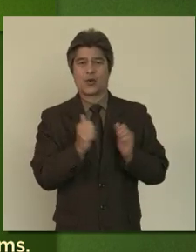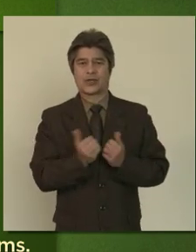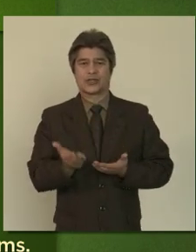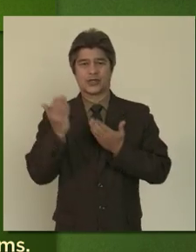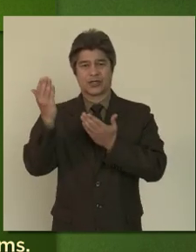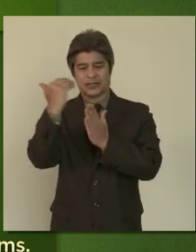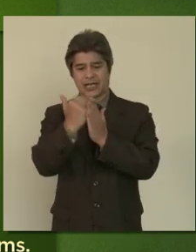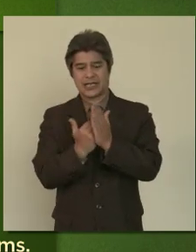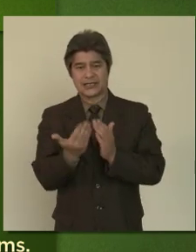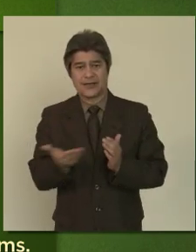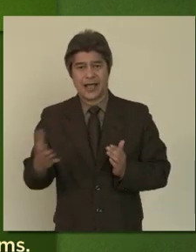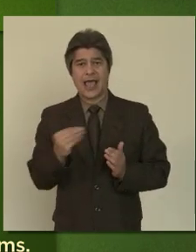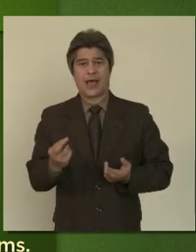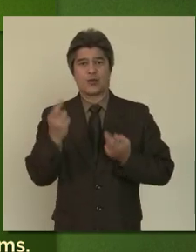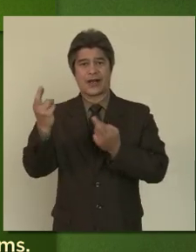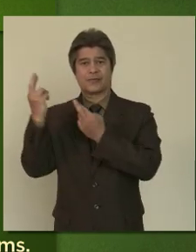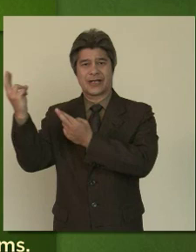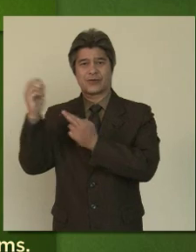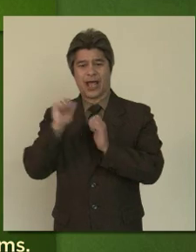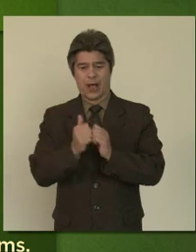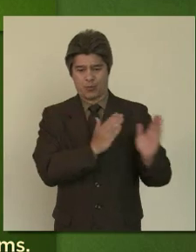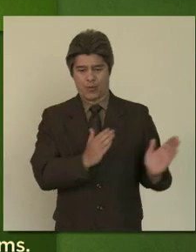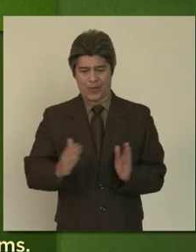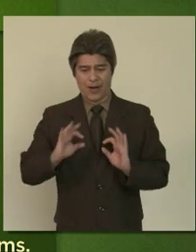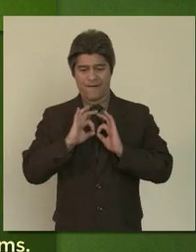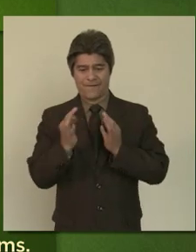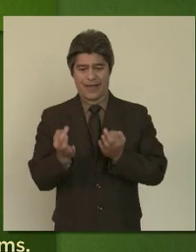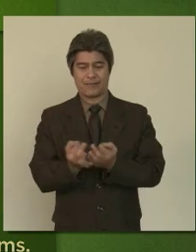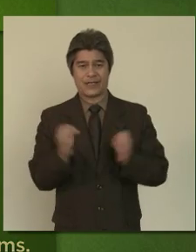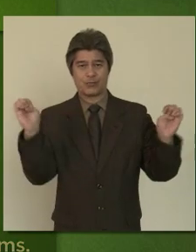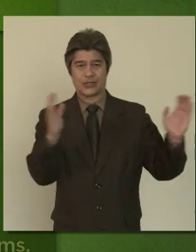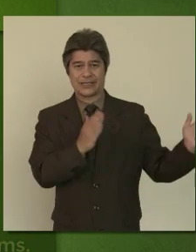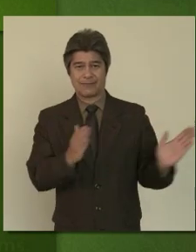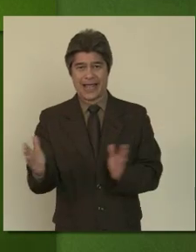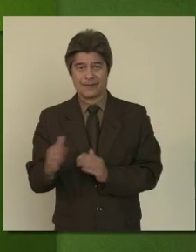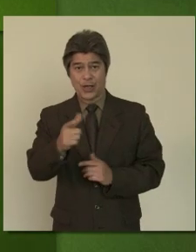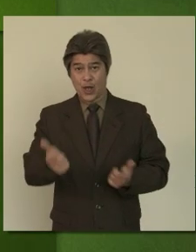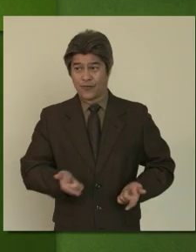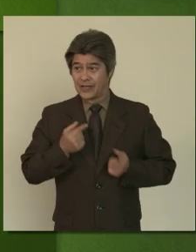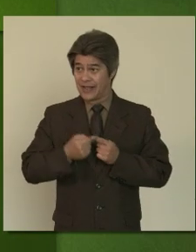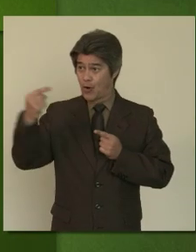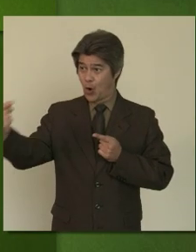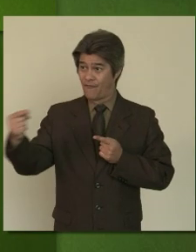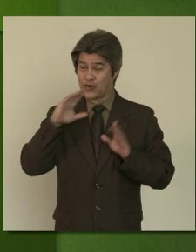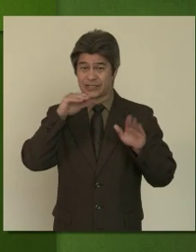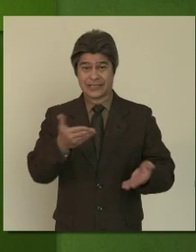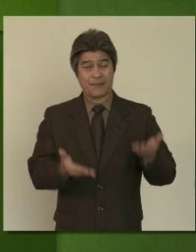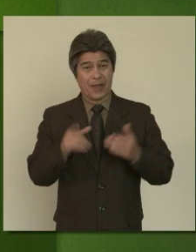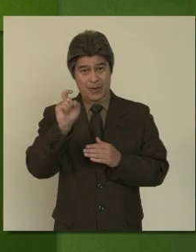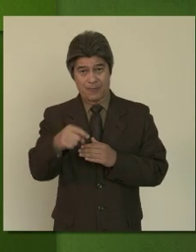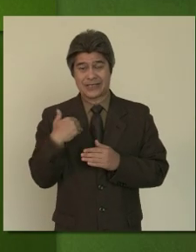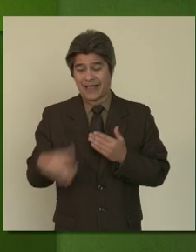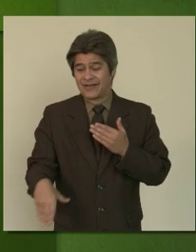recommendations for how to prepare a family emergency plan. If you live overseas, your kit may need to include additional items like